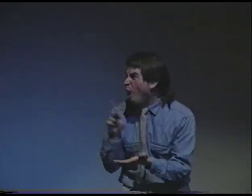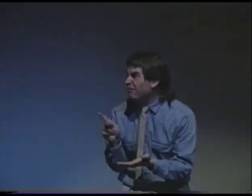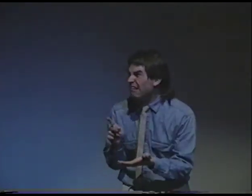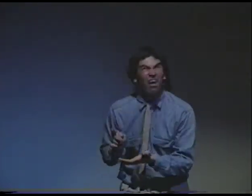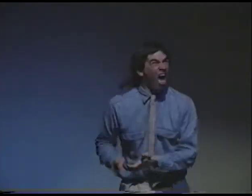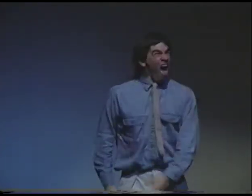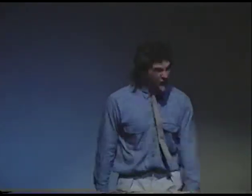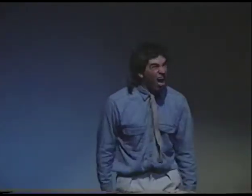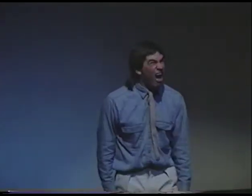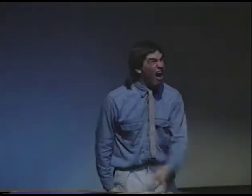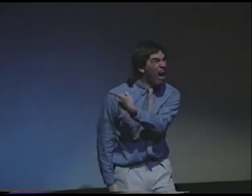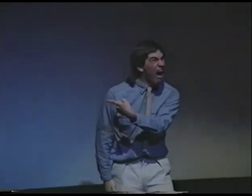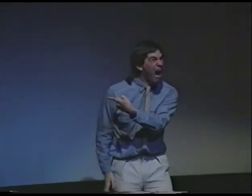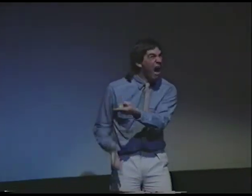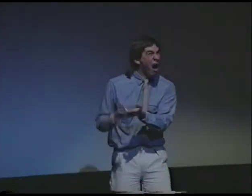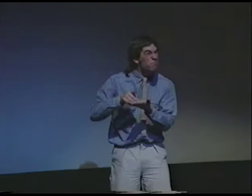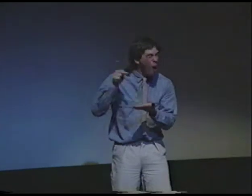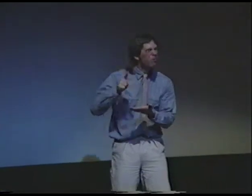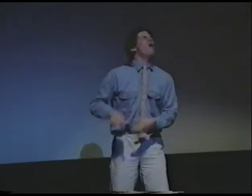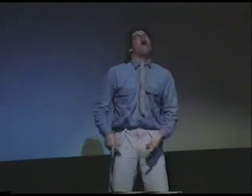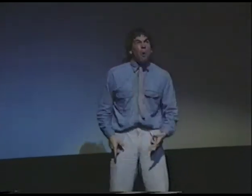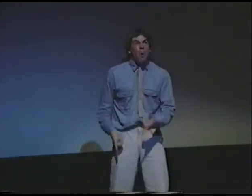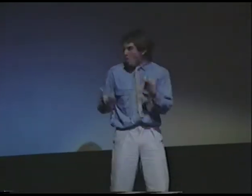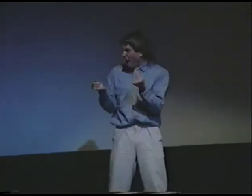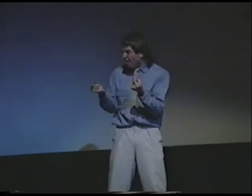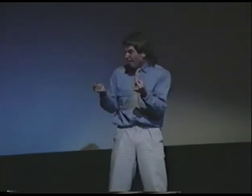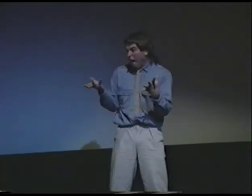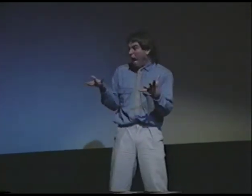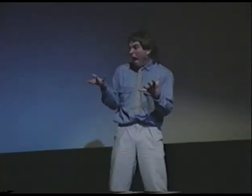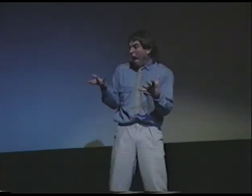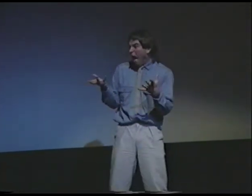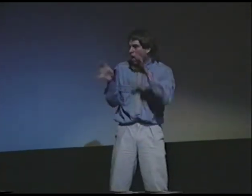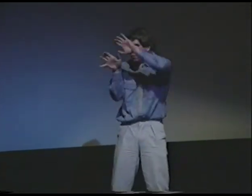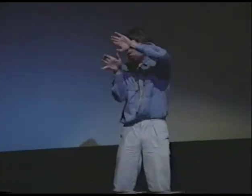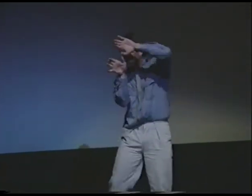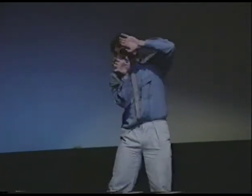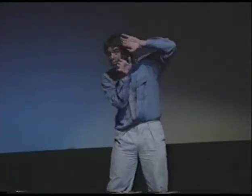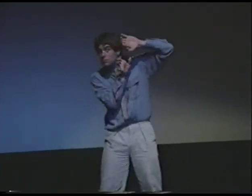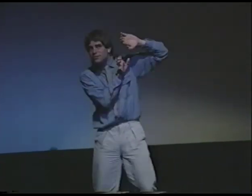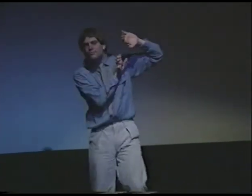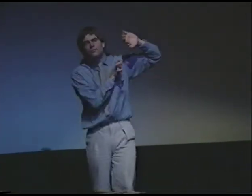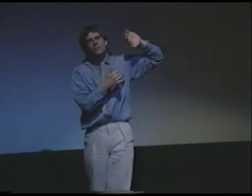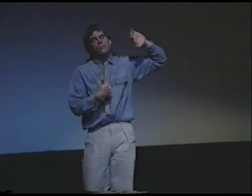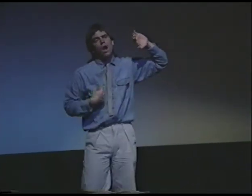Poetry? I said. poetry? What?